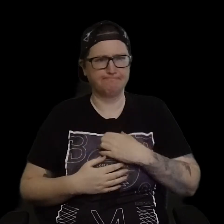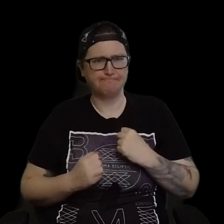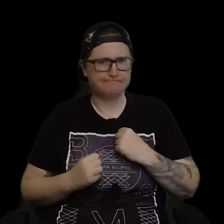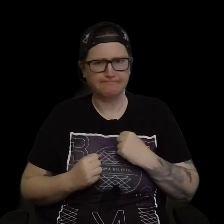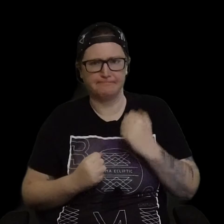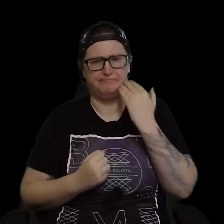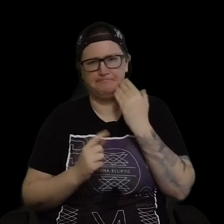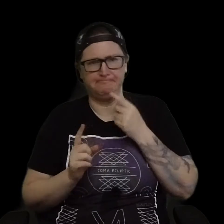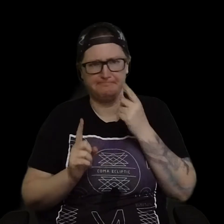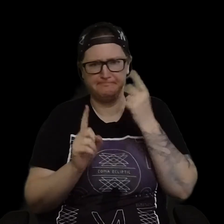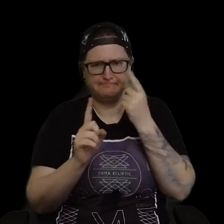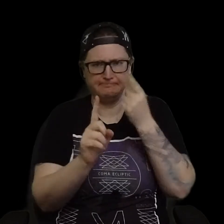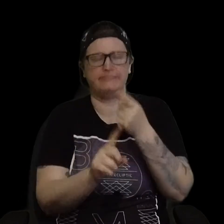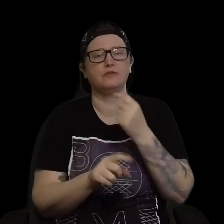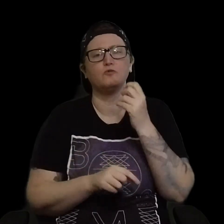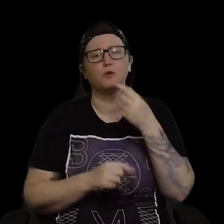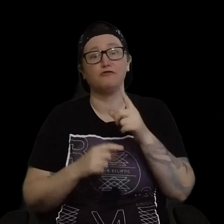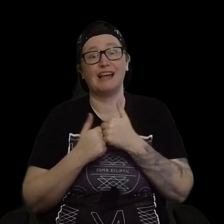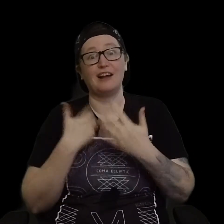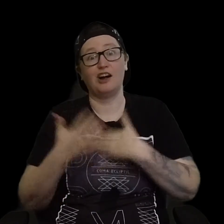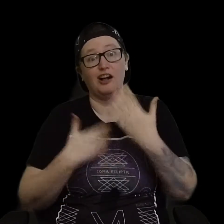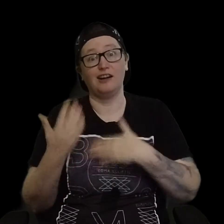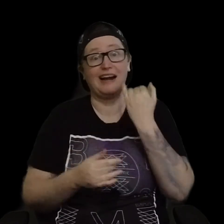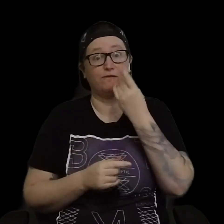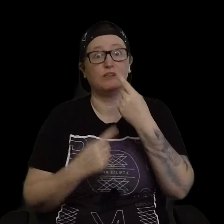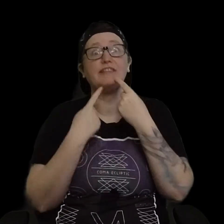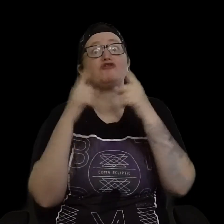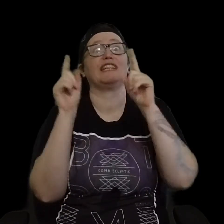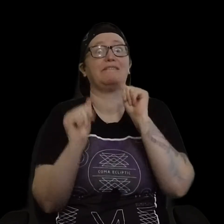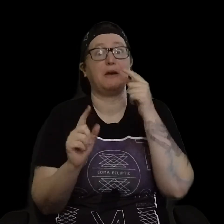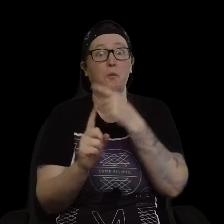something for myself kind of a passion something that i want to hit so as you're going through if